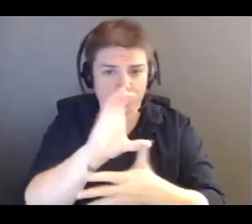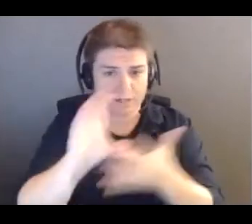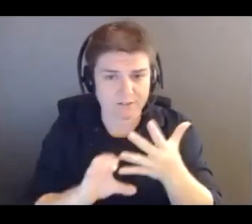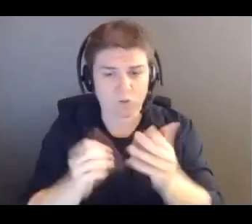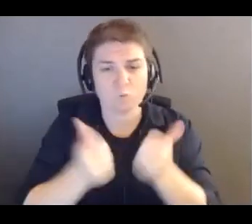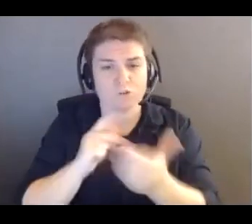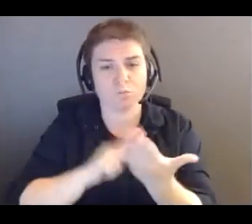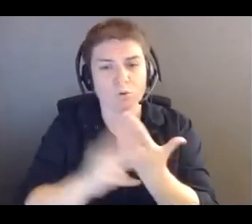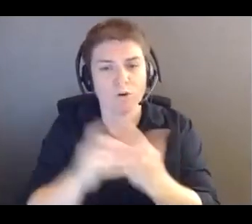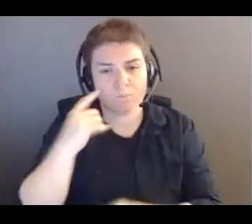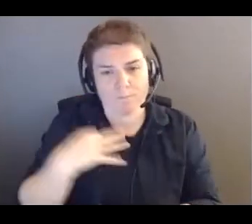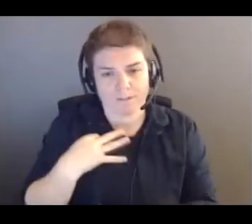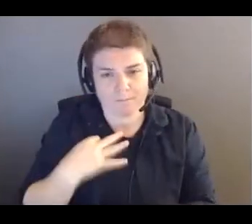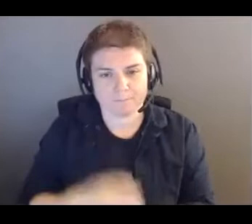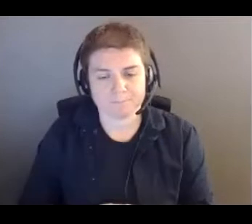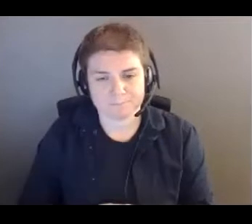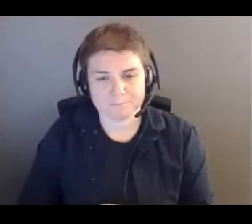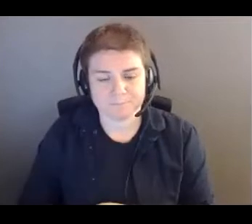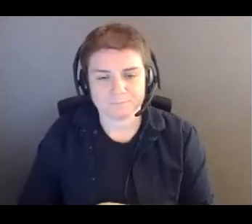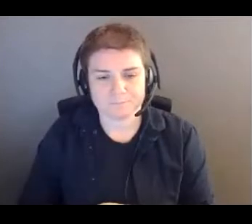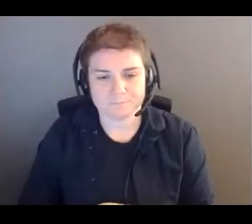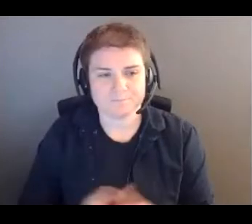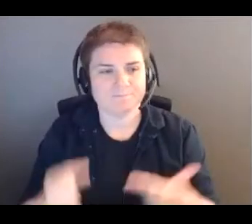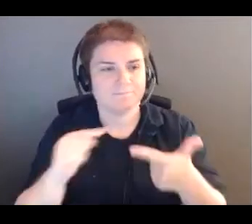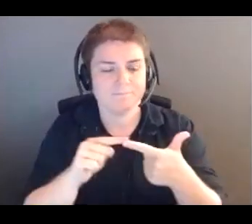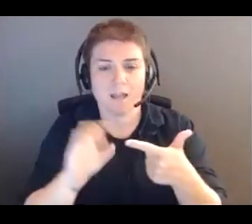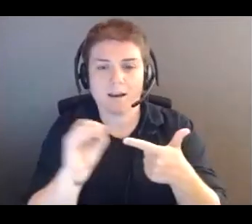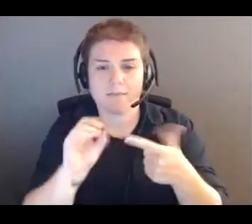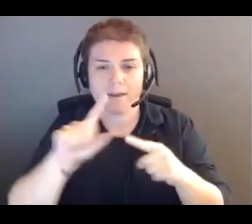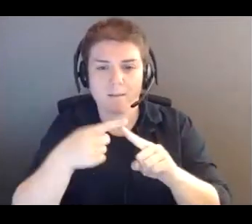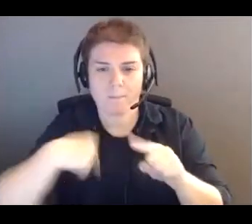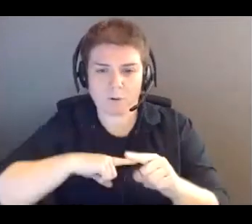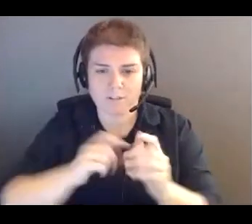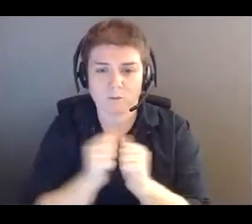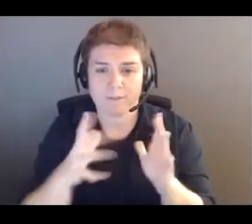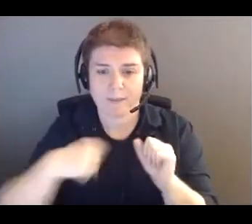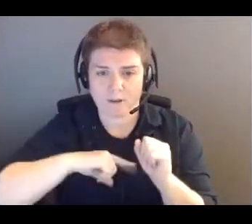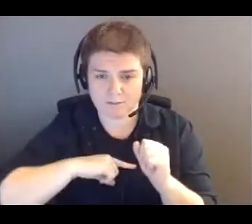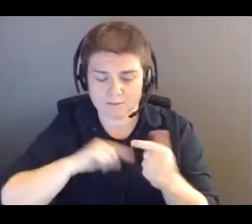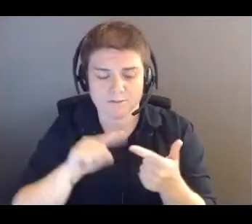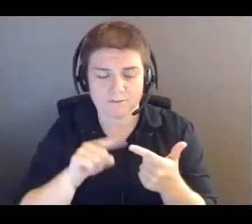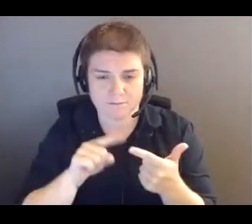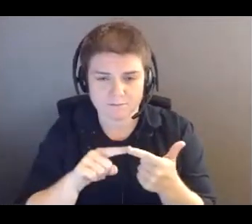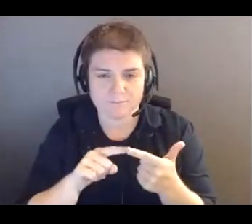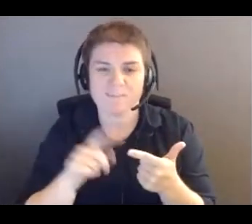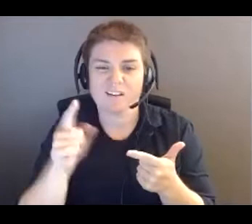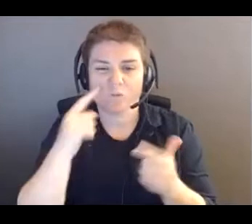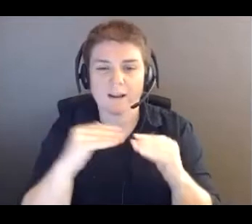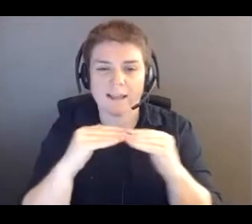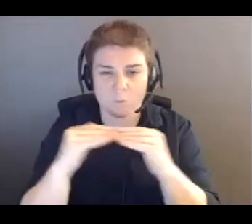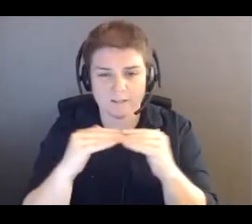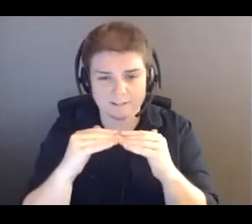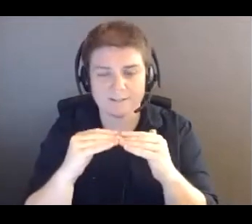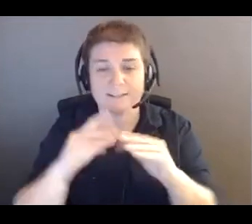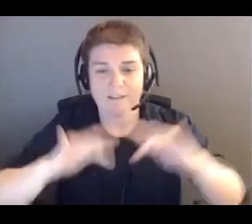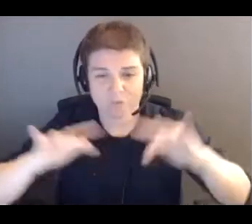to. Nothing about us without us: When it comes to equity, diversity, inclusion, and access,